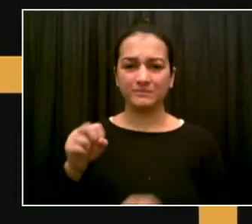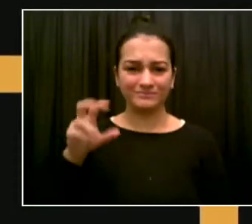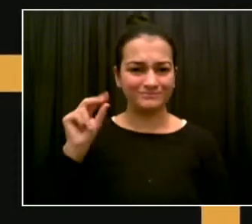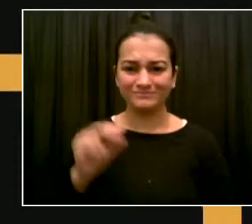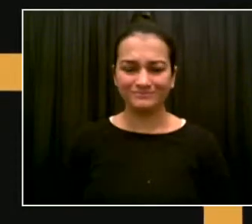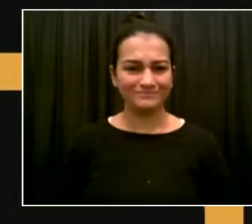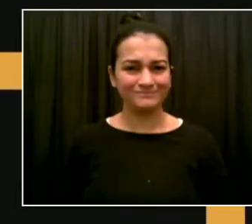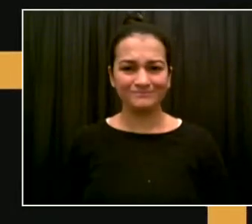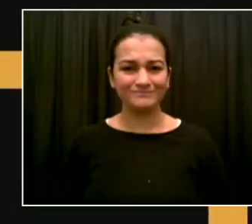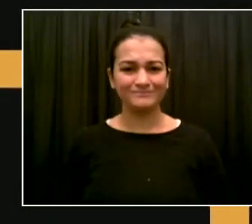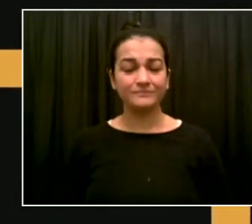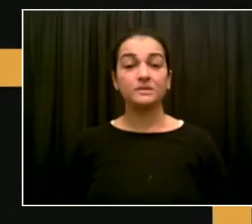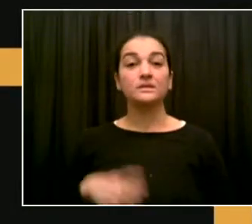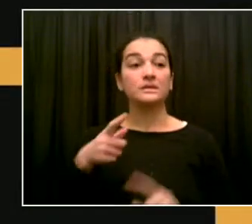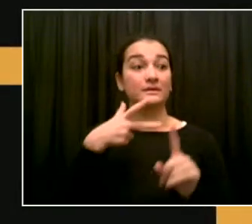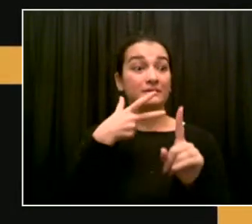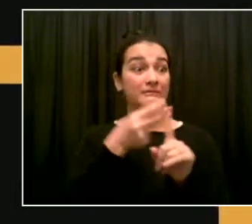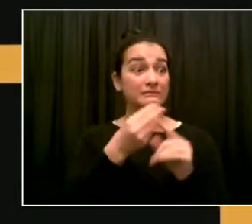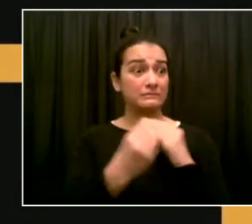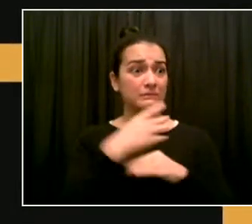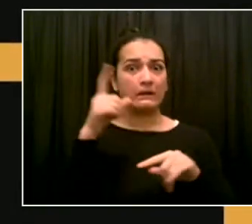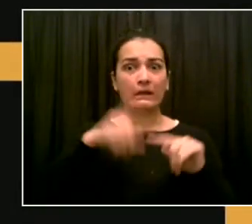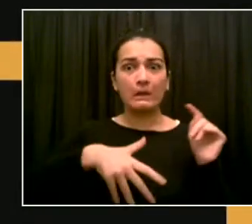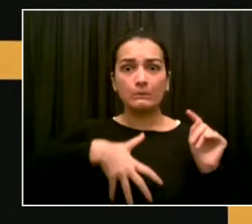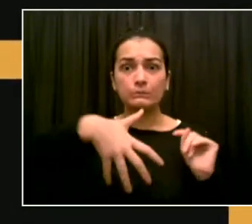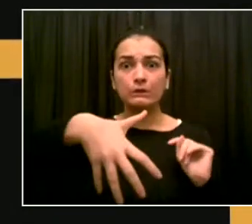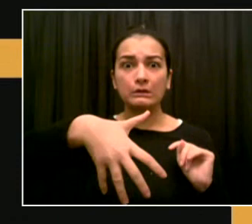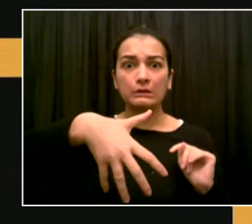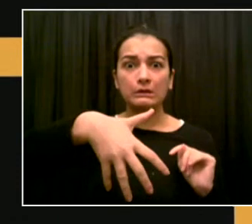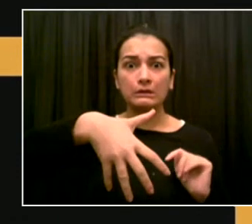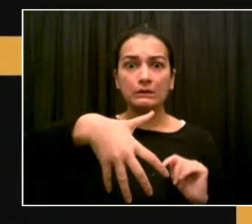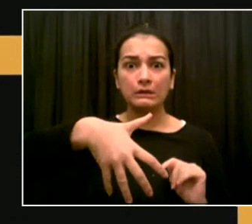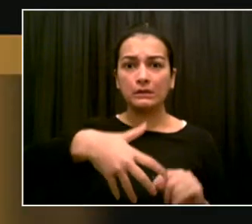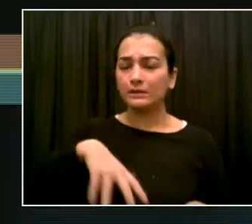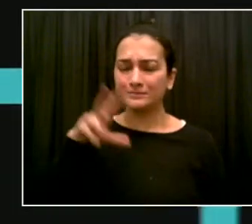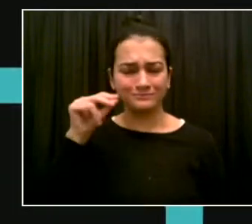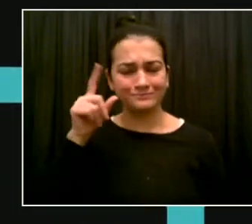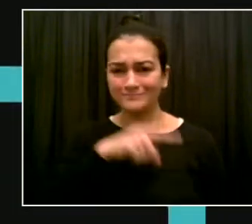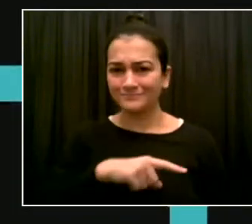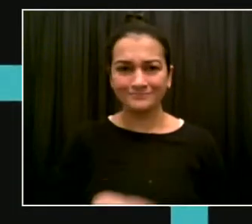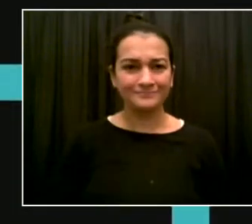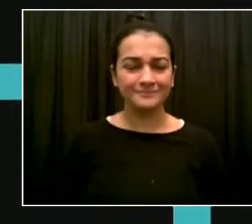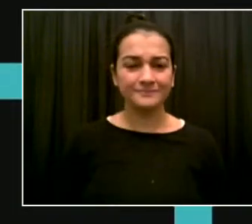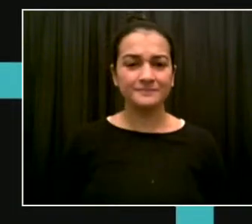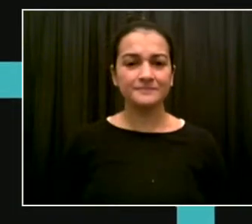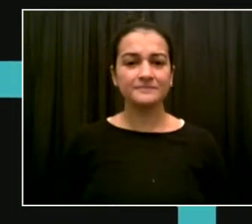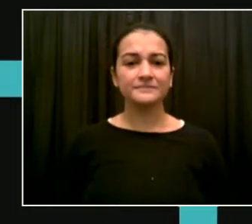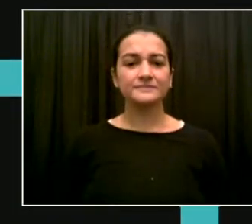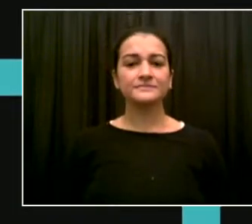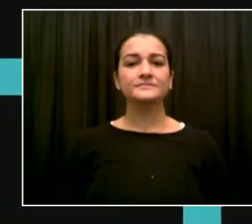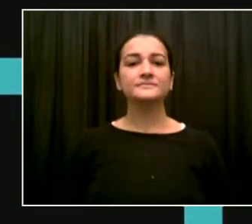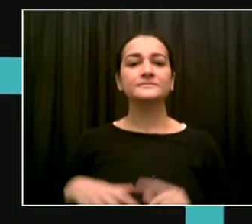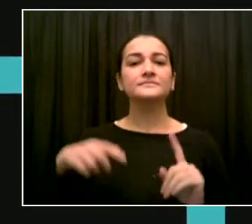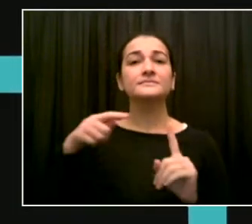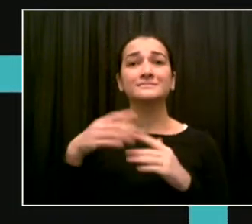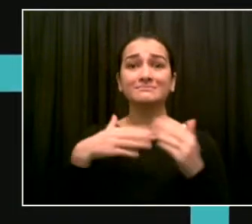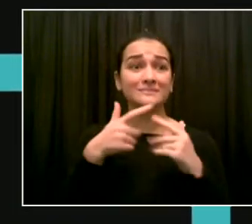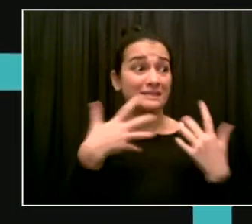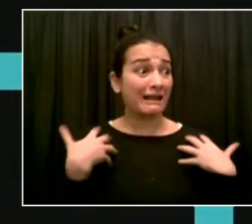NATURAL REMEDIES N CAPROCTTE THEM. THAT IS FALSE. SOME MAY BE WORRIED THAT VACCINE CAUSES